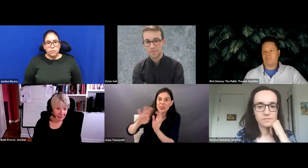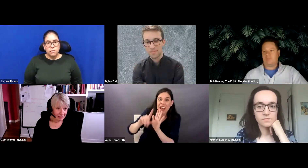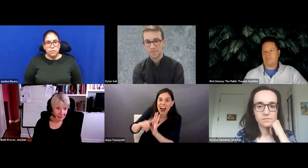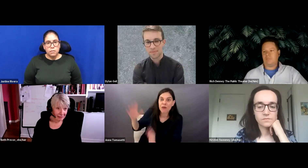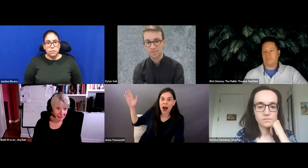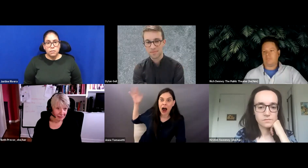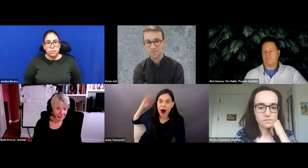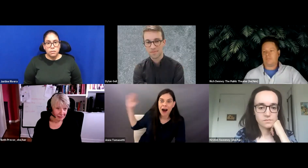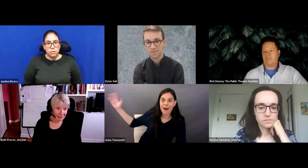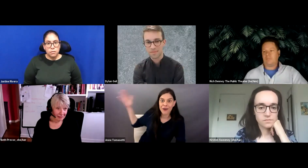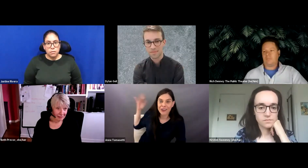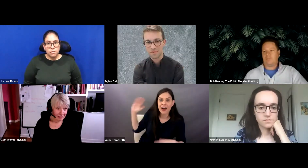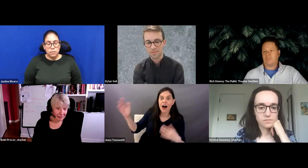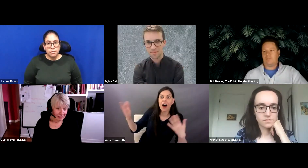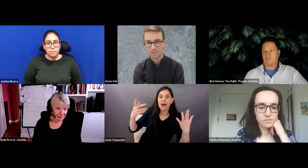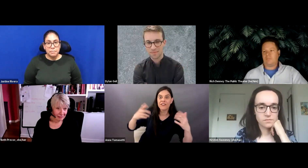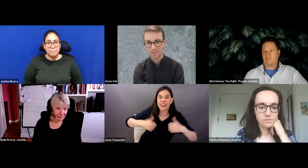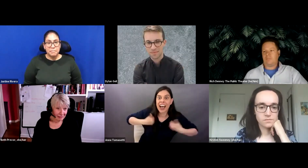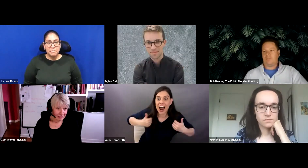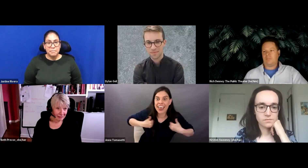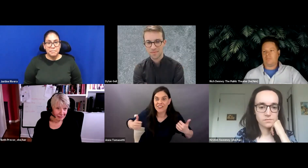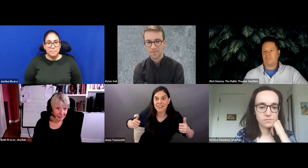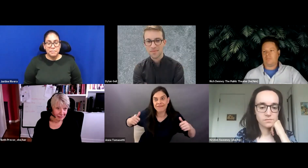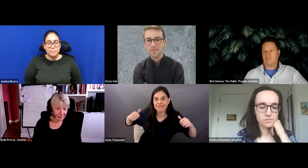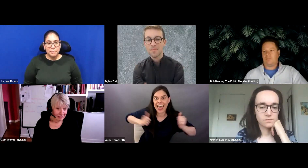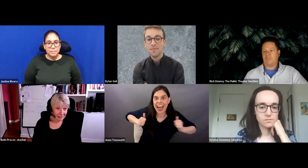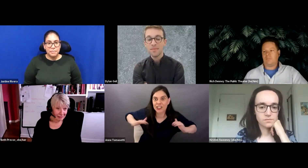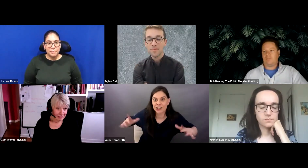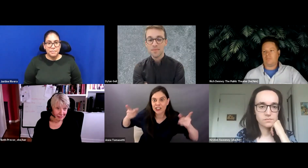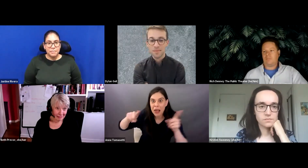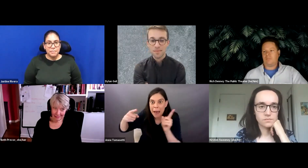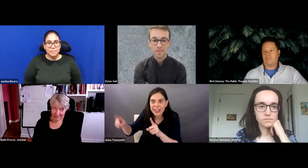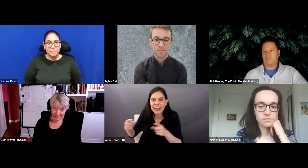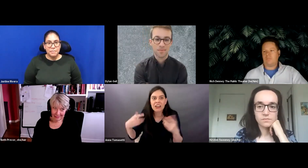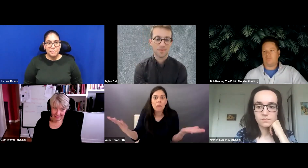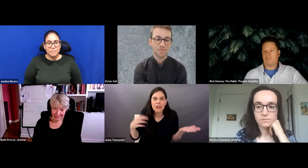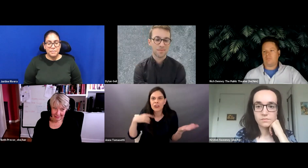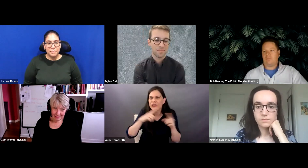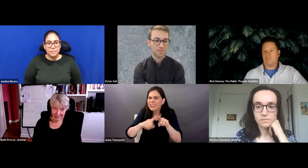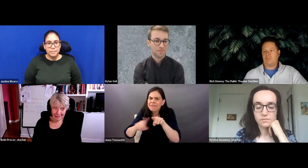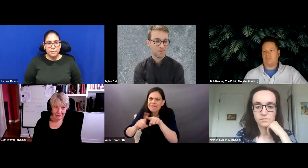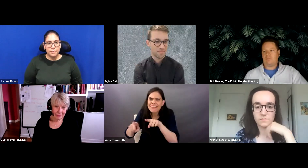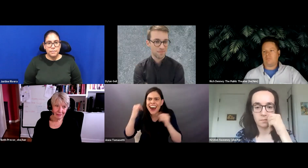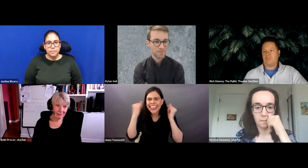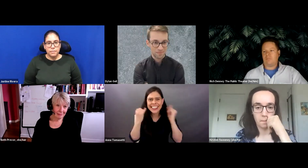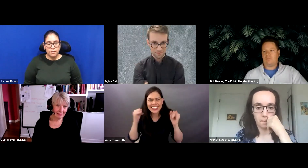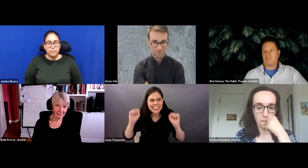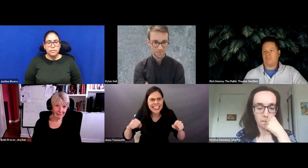on the stage with the background, live and with all the actors there. I think that would be cool. I think there's